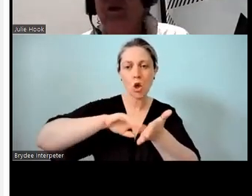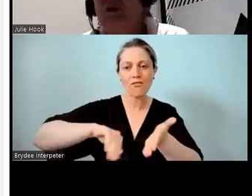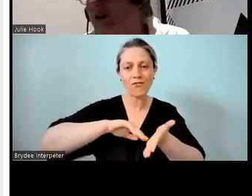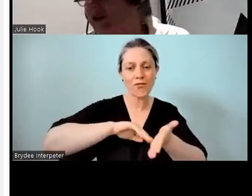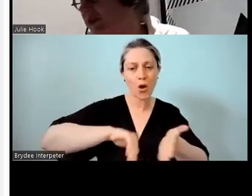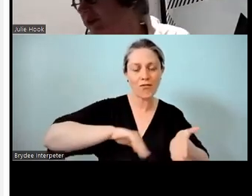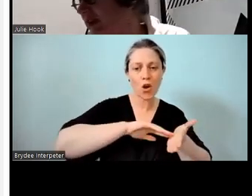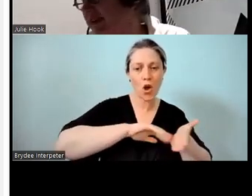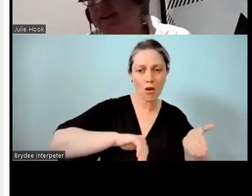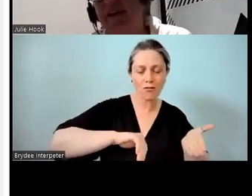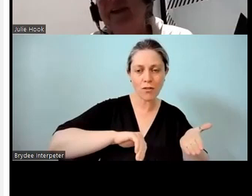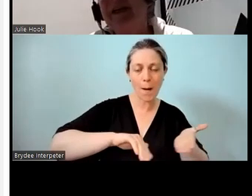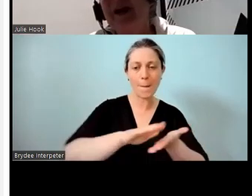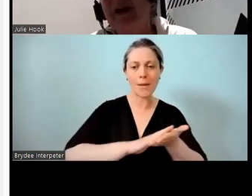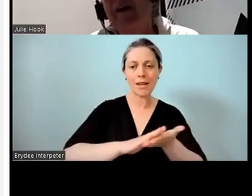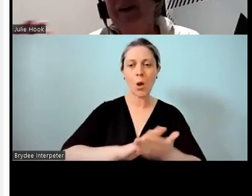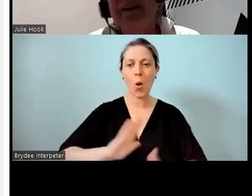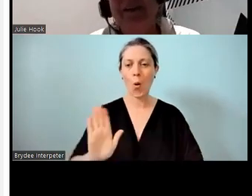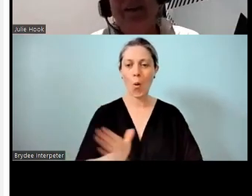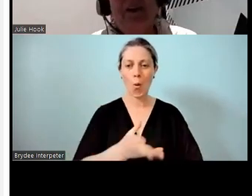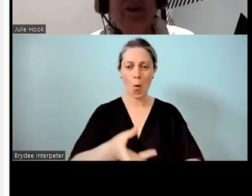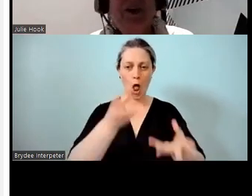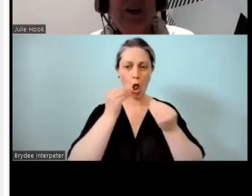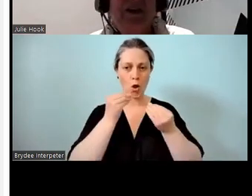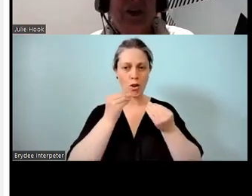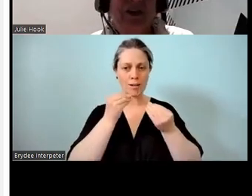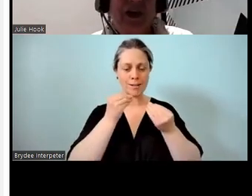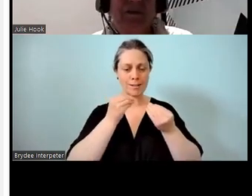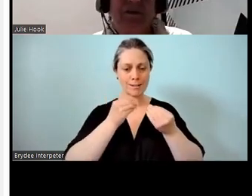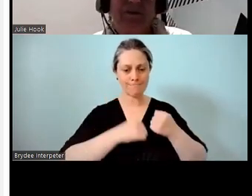for all learners to start thinking about how they set those conditions up.